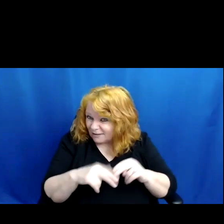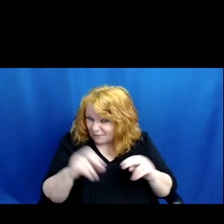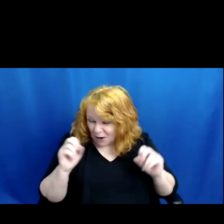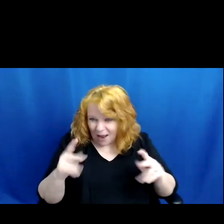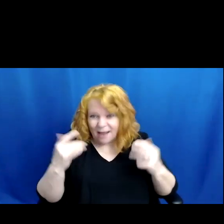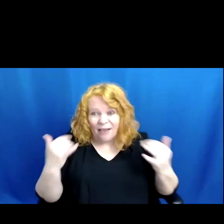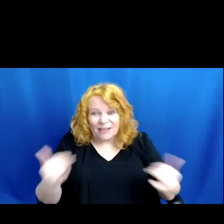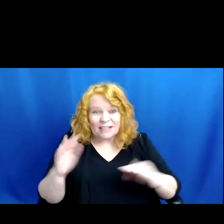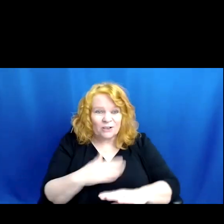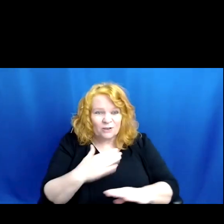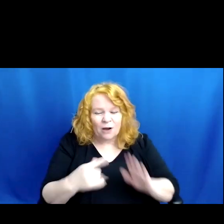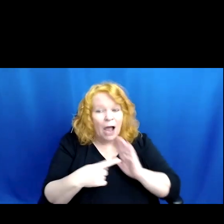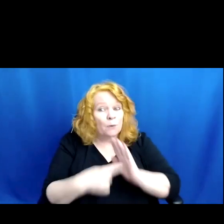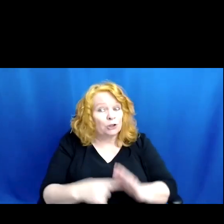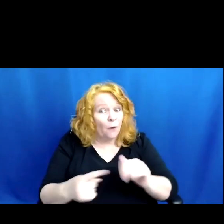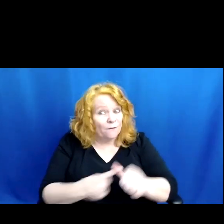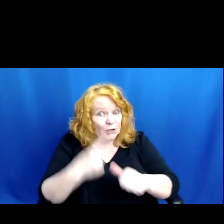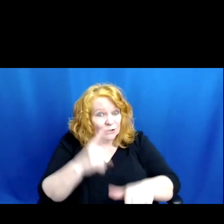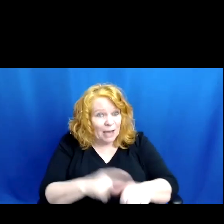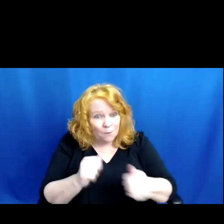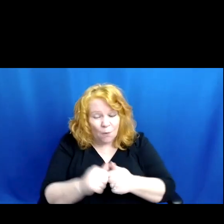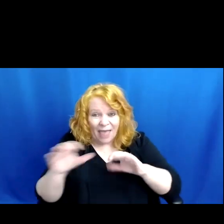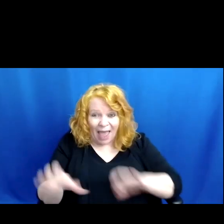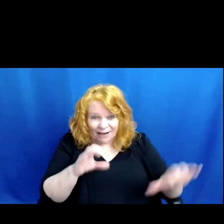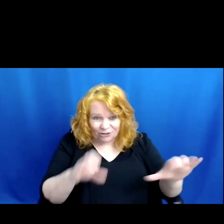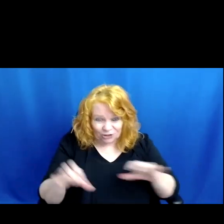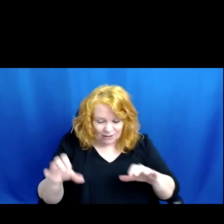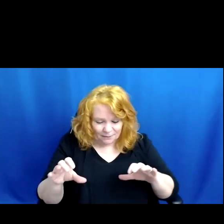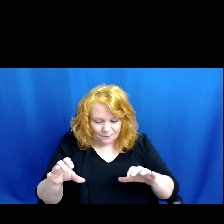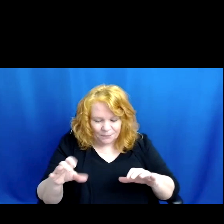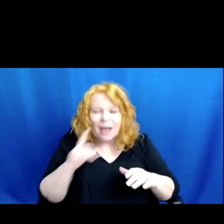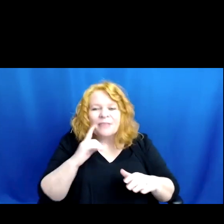I am going to do it the first time with the actions. And then I will sing it all the way through.